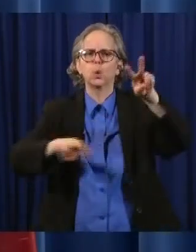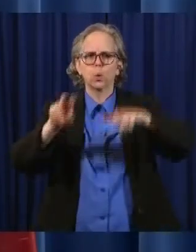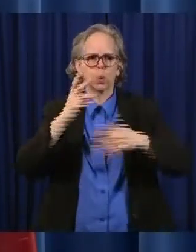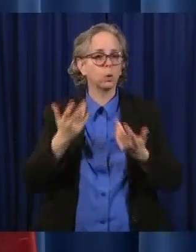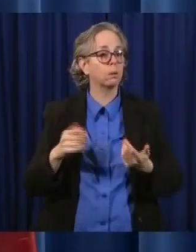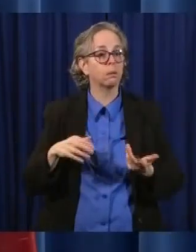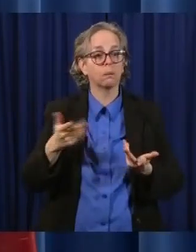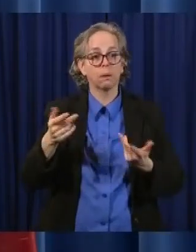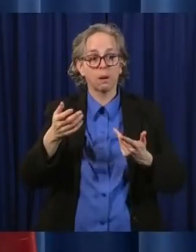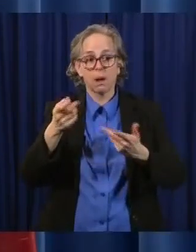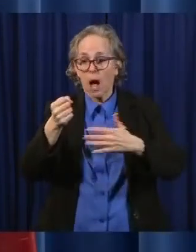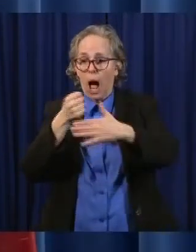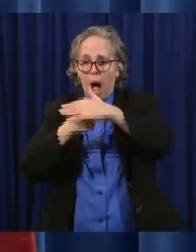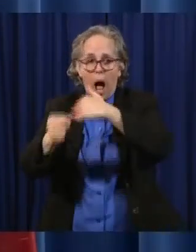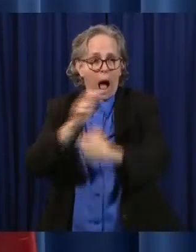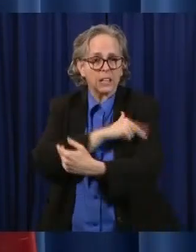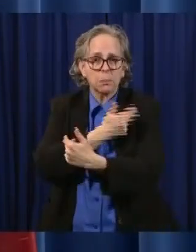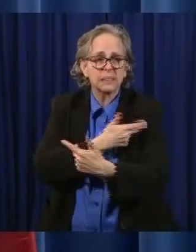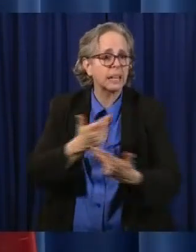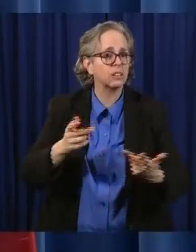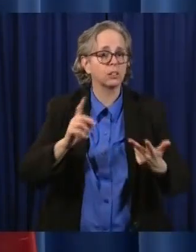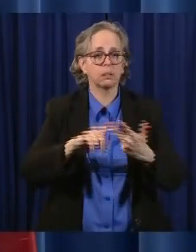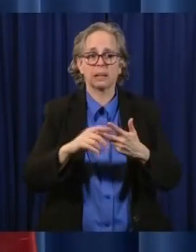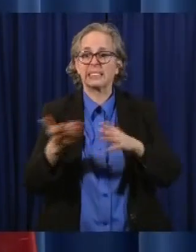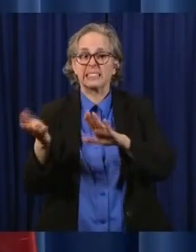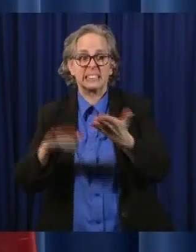THE CORONAVIRUS IS AT CORONAVIRUS.OHIO.GOV. ON THAT PARTICULAR WEBSITE, IT